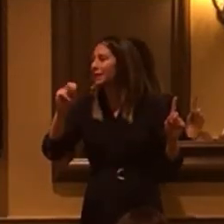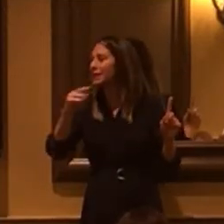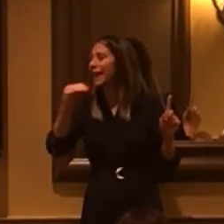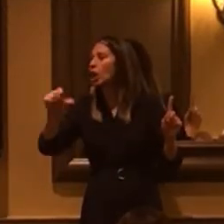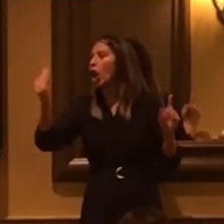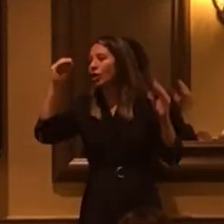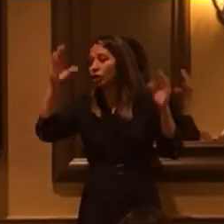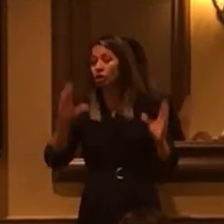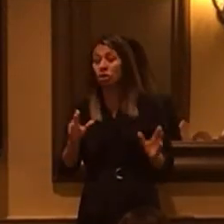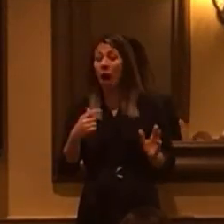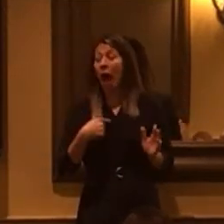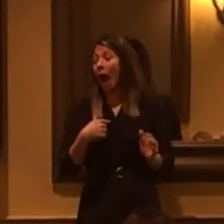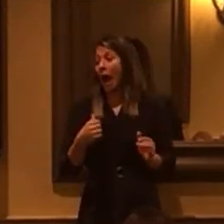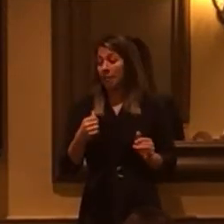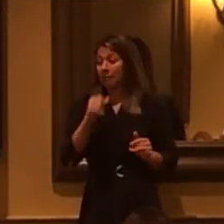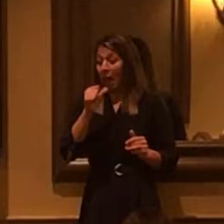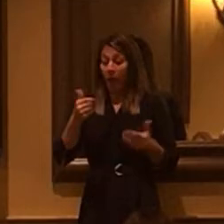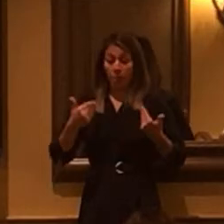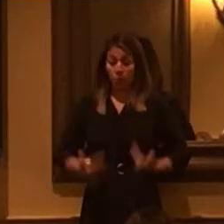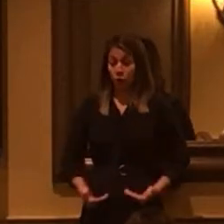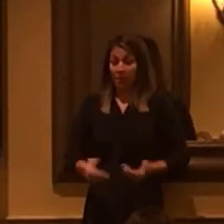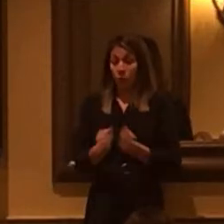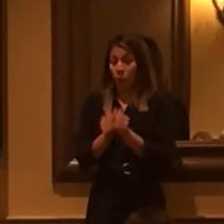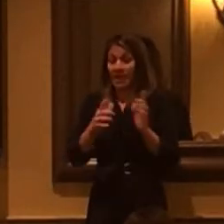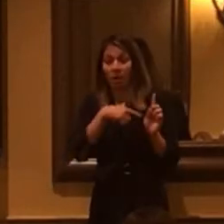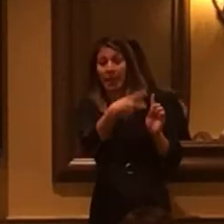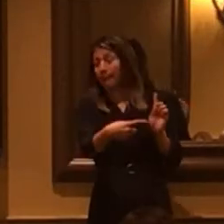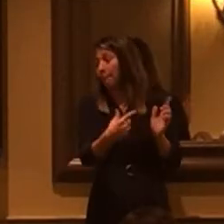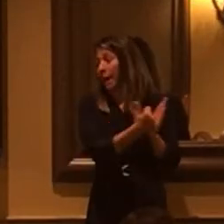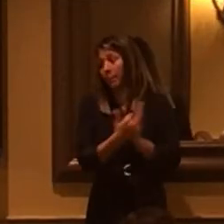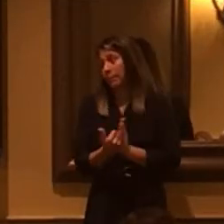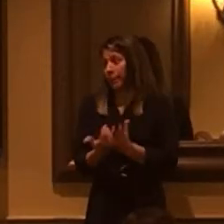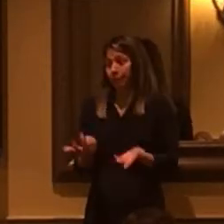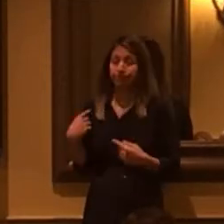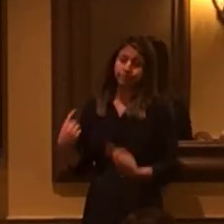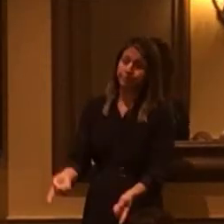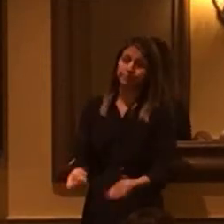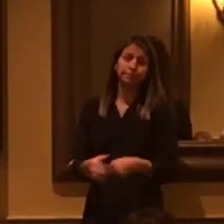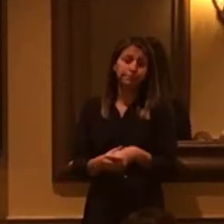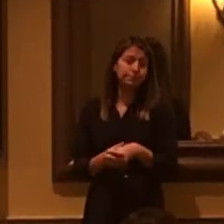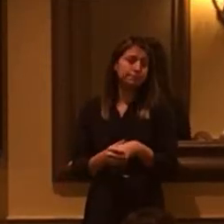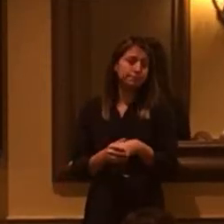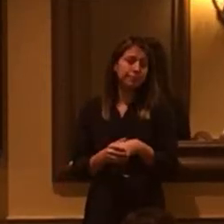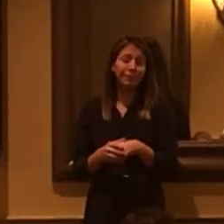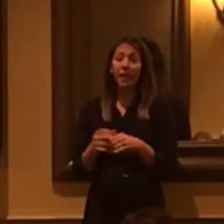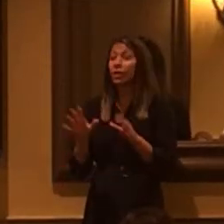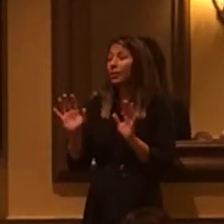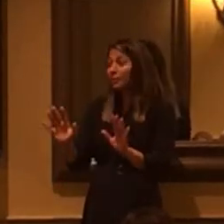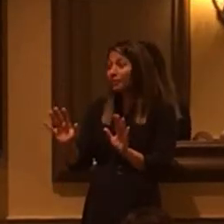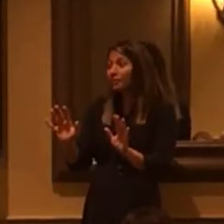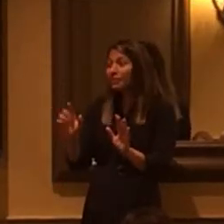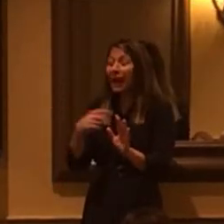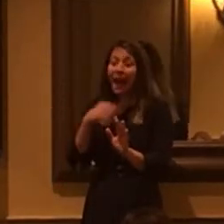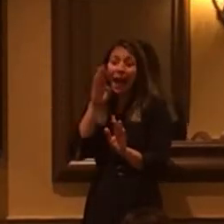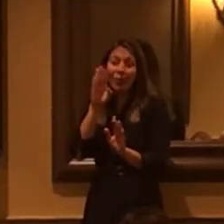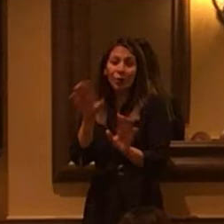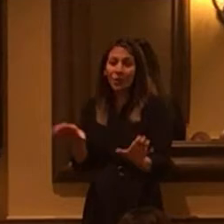So I wouldn't be who I am today without it. Now I'm going to be doing a special little thing.